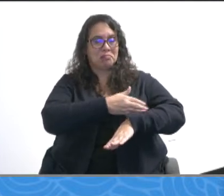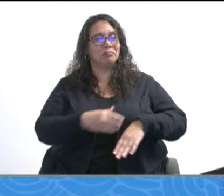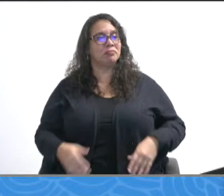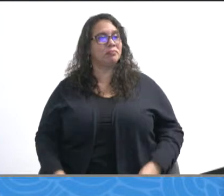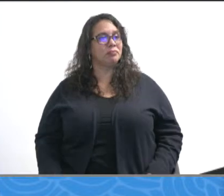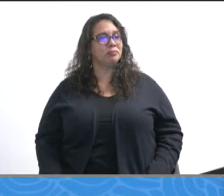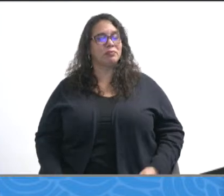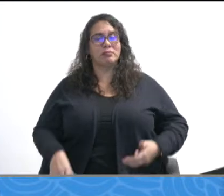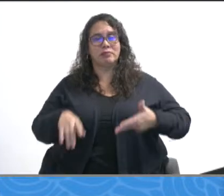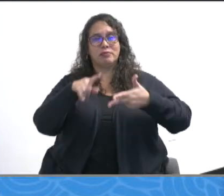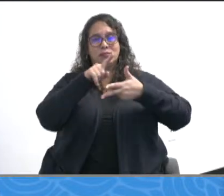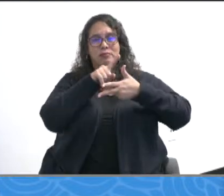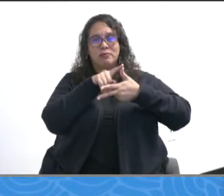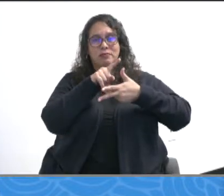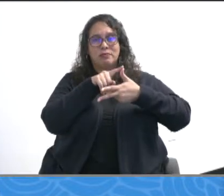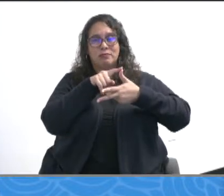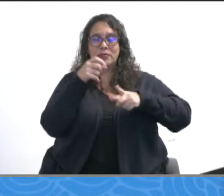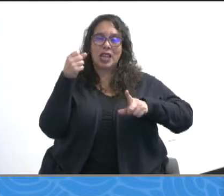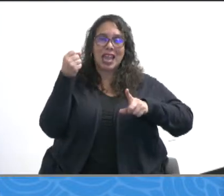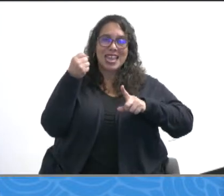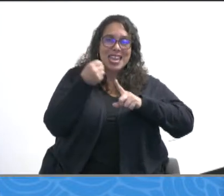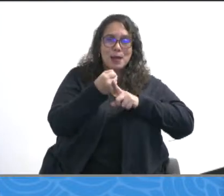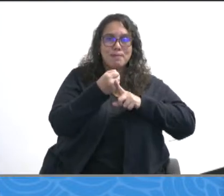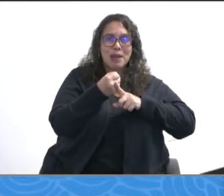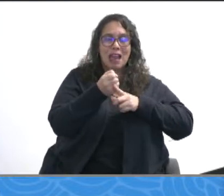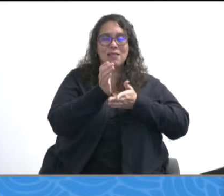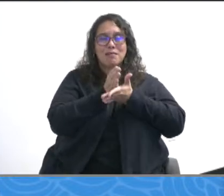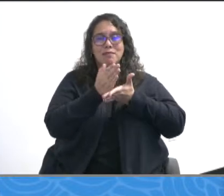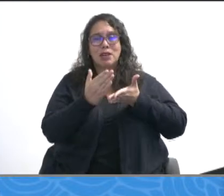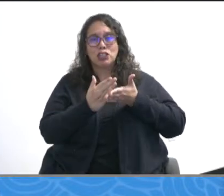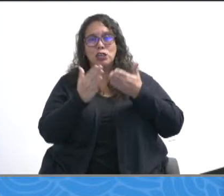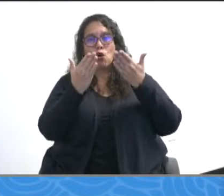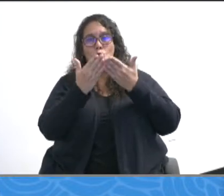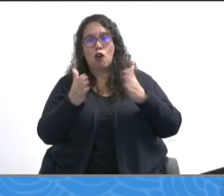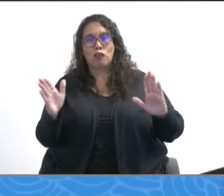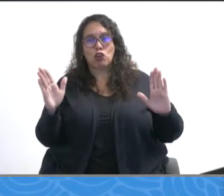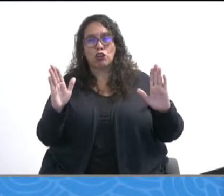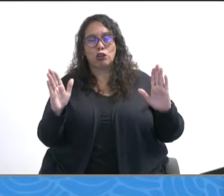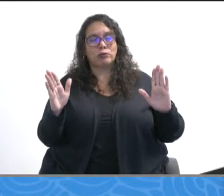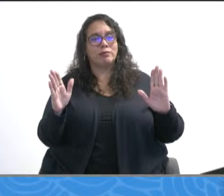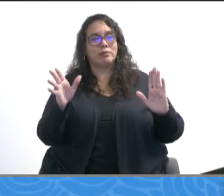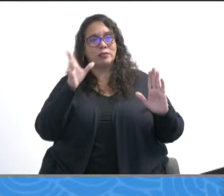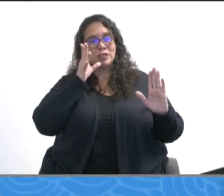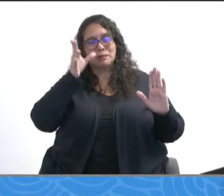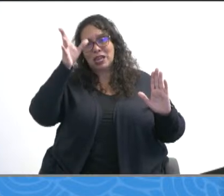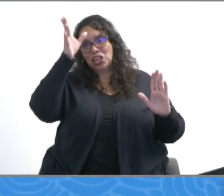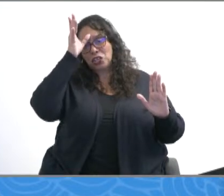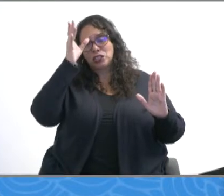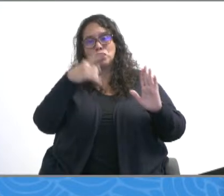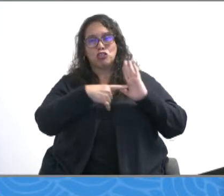The first part is the impact of the budget overview for parents, which shows some funding addition